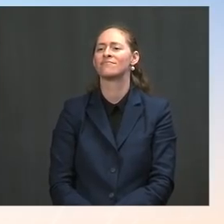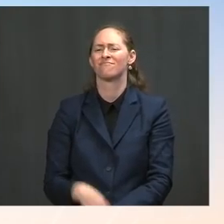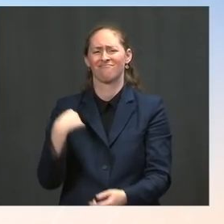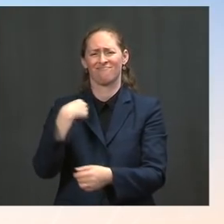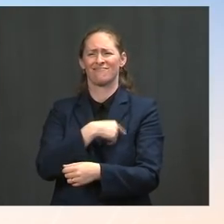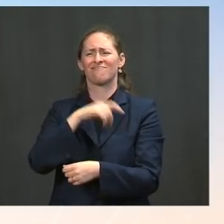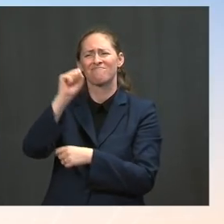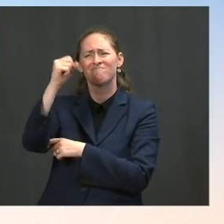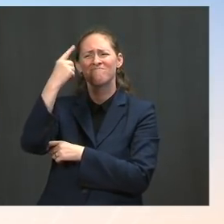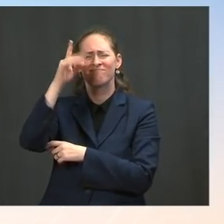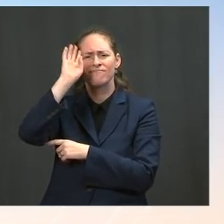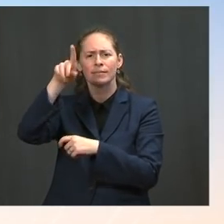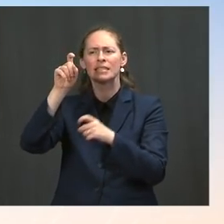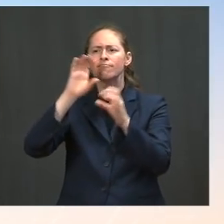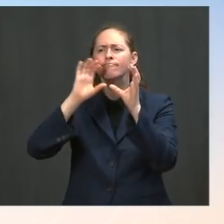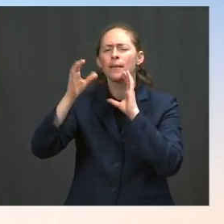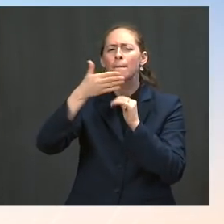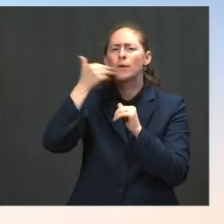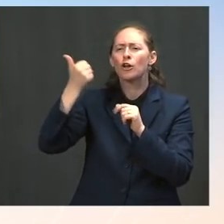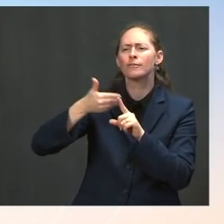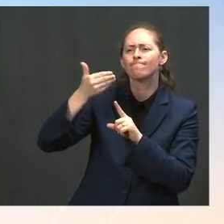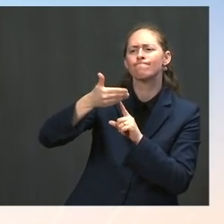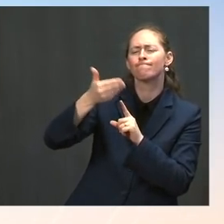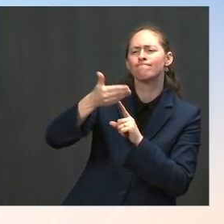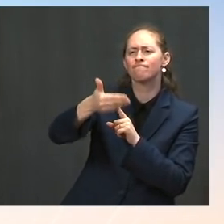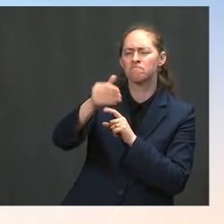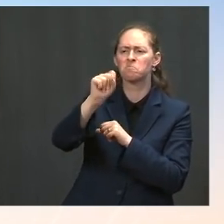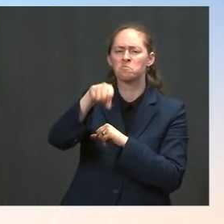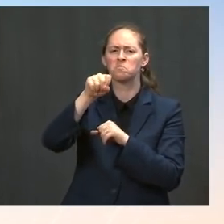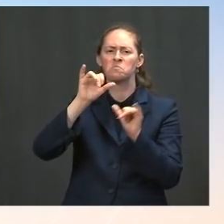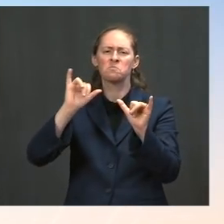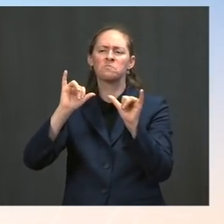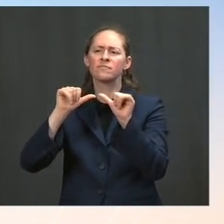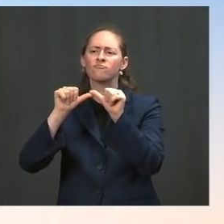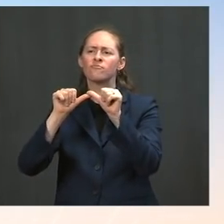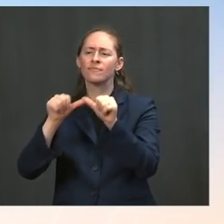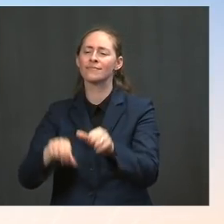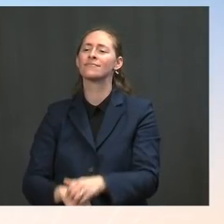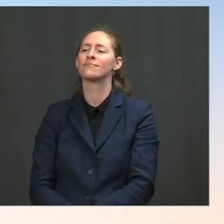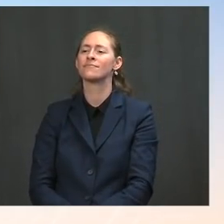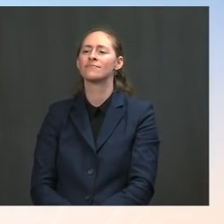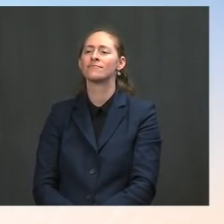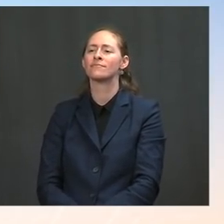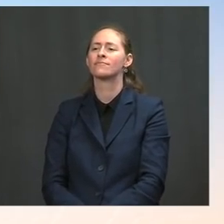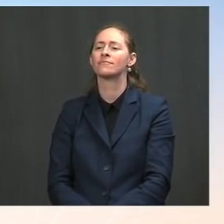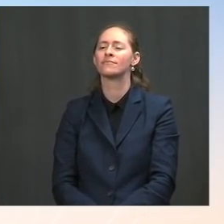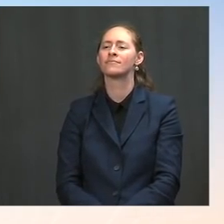about every single piece of the President's legislation and every single piece of his priority packages.